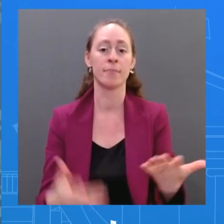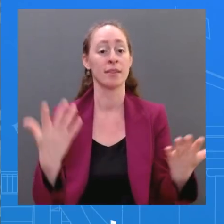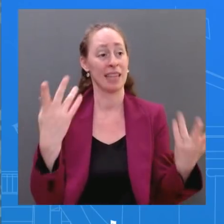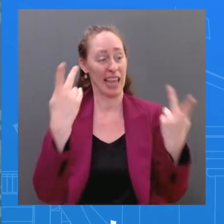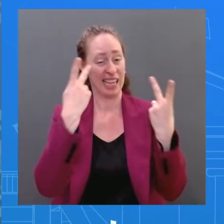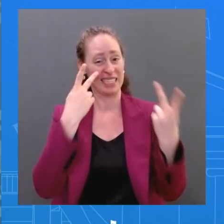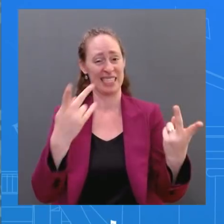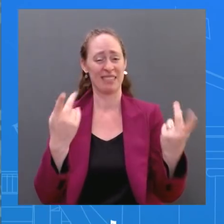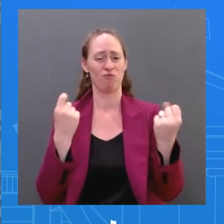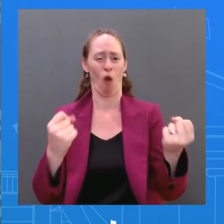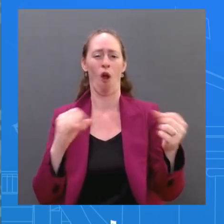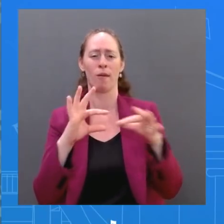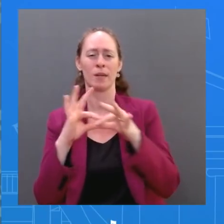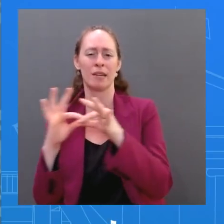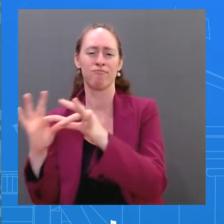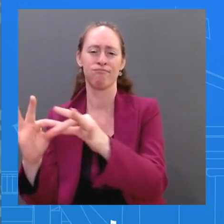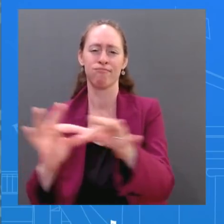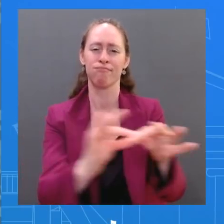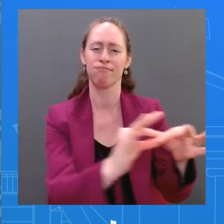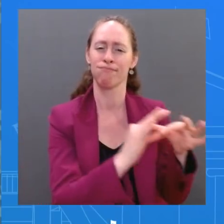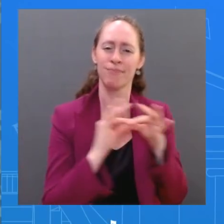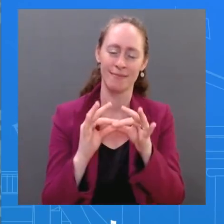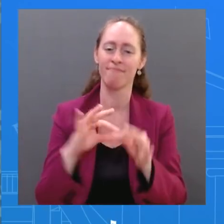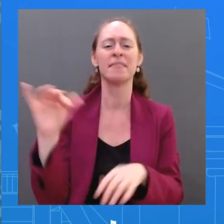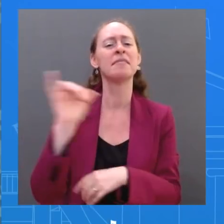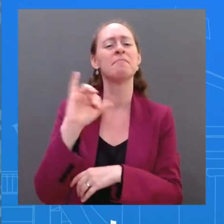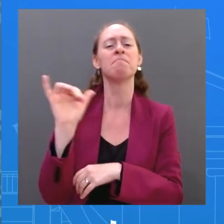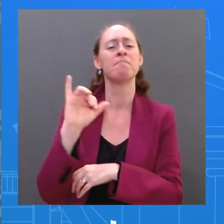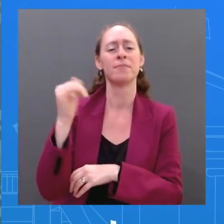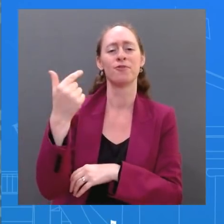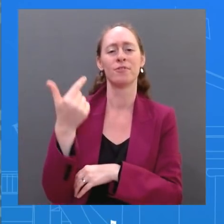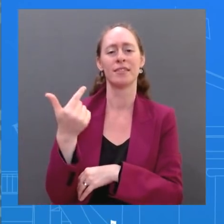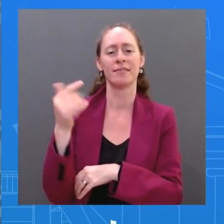where you saw him with the -- you know, the G7 leaders -- the same.